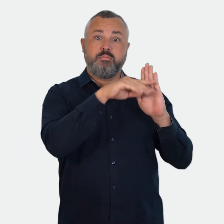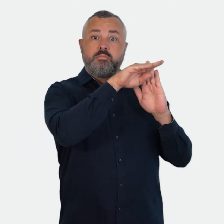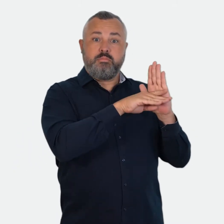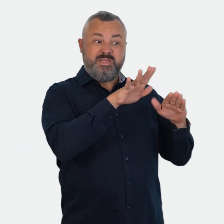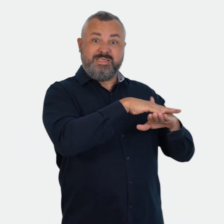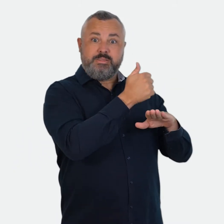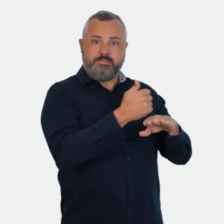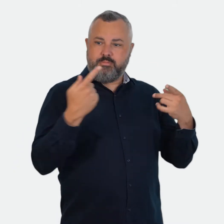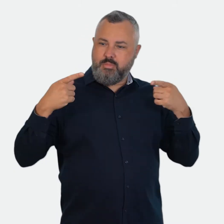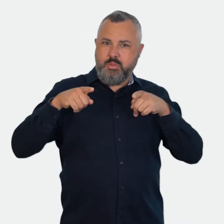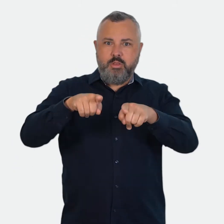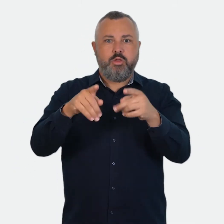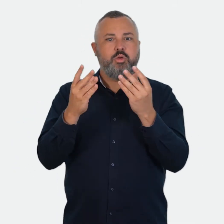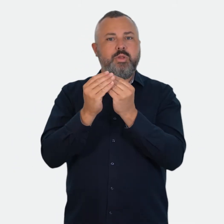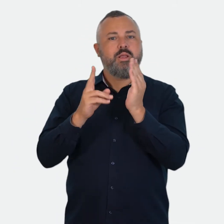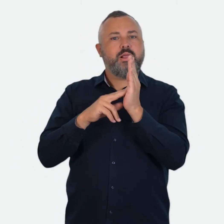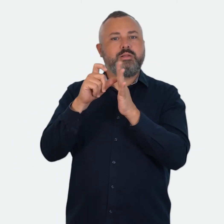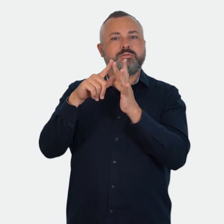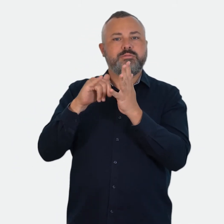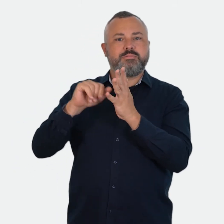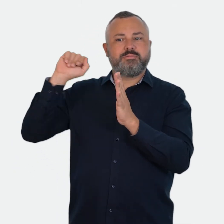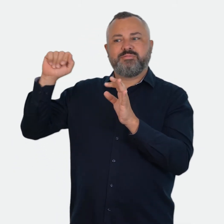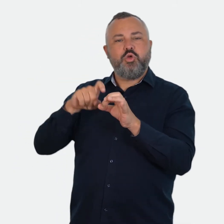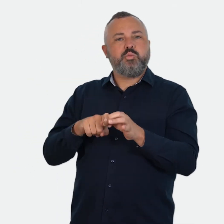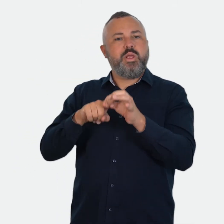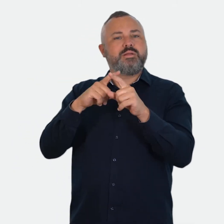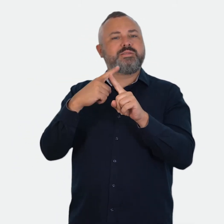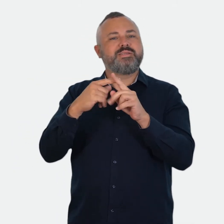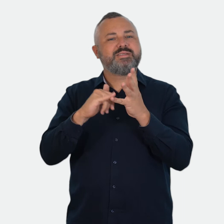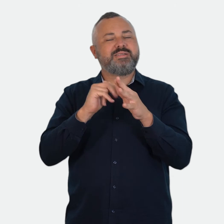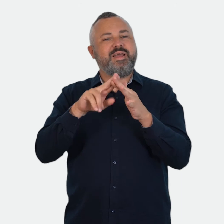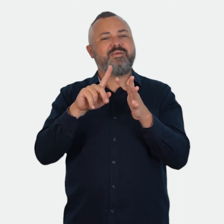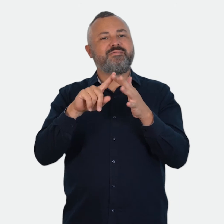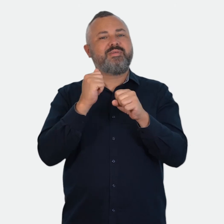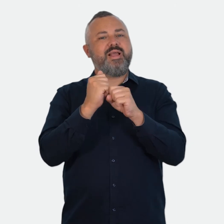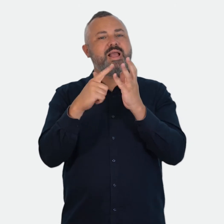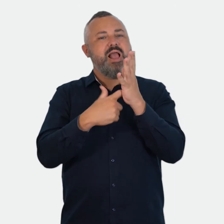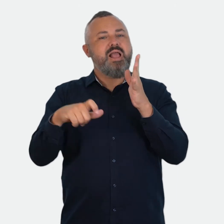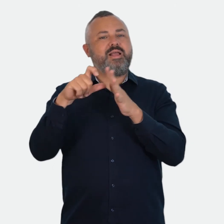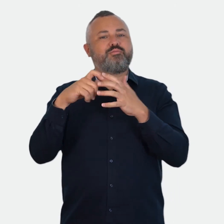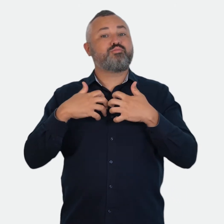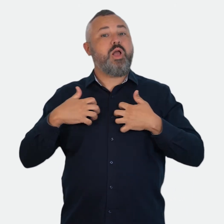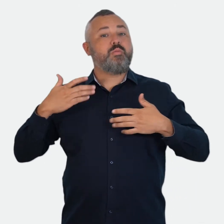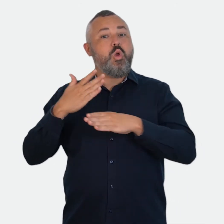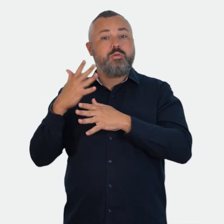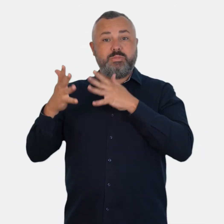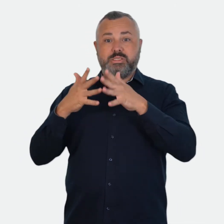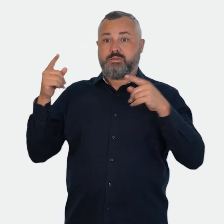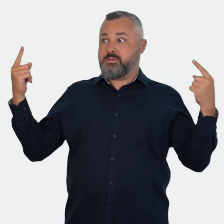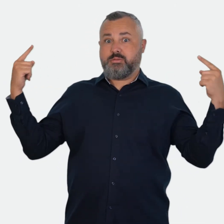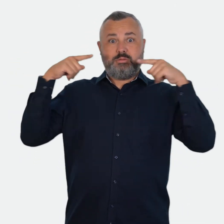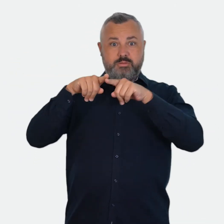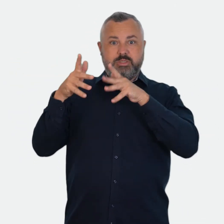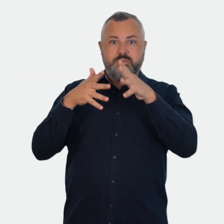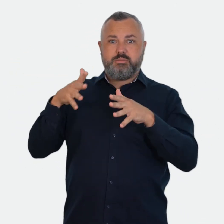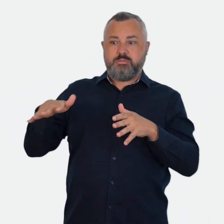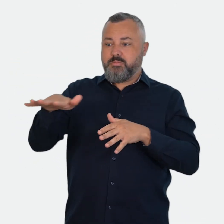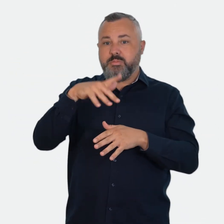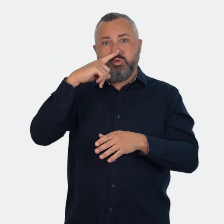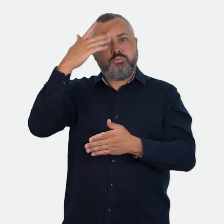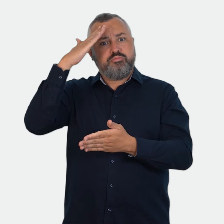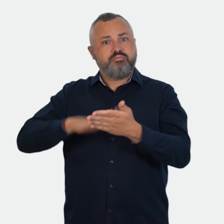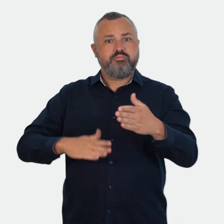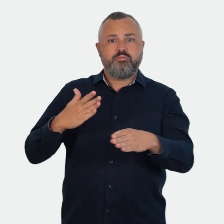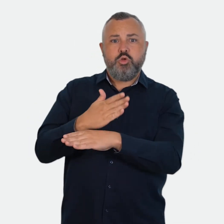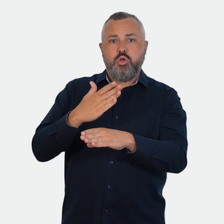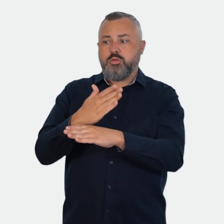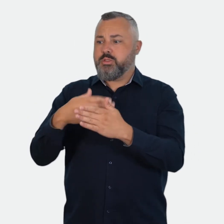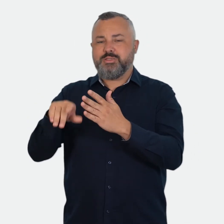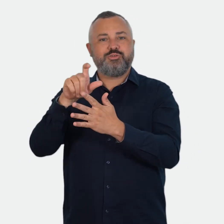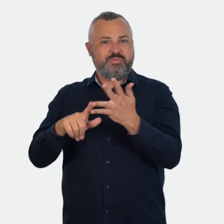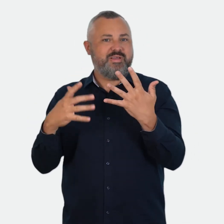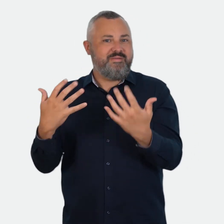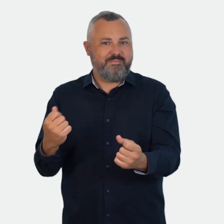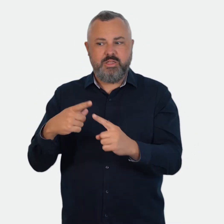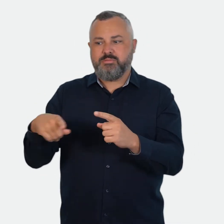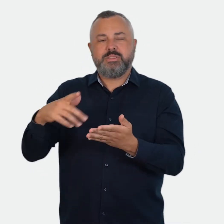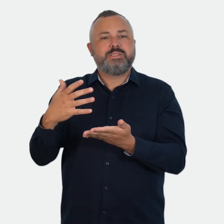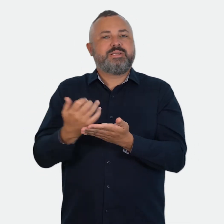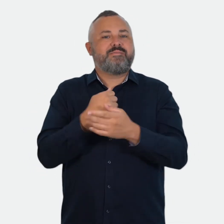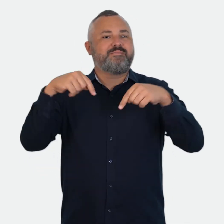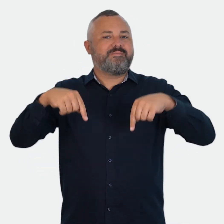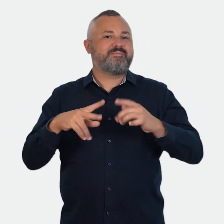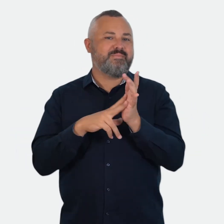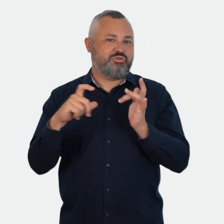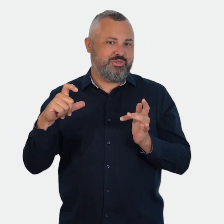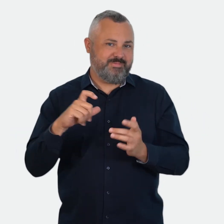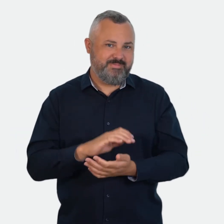The Code is designed to complement the NDIS Quality and Safeguarding Framework to promote a safe and skilled disability workforce within Victoria.